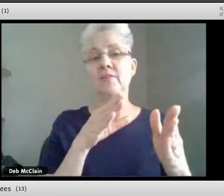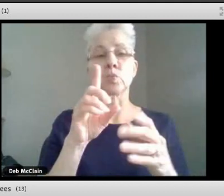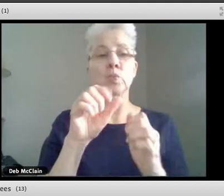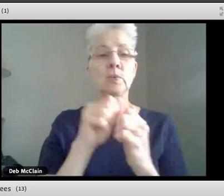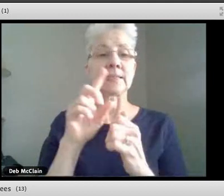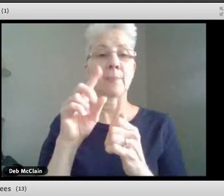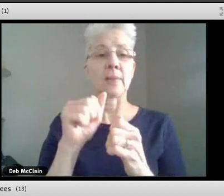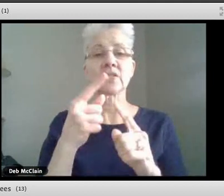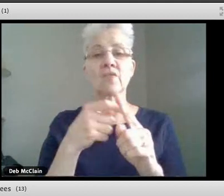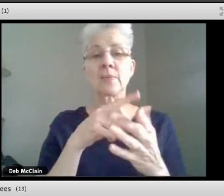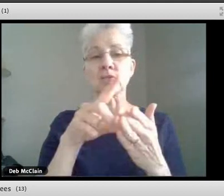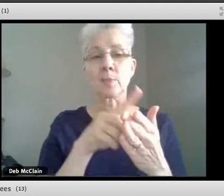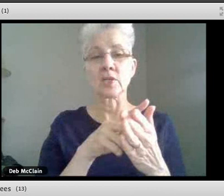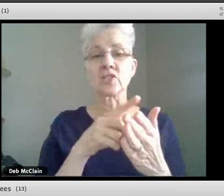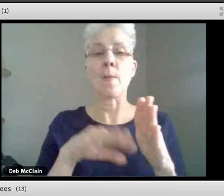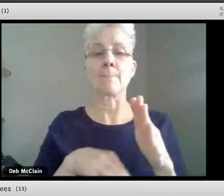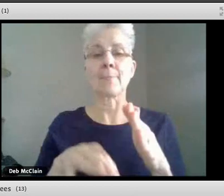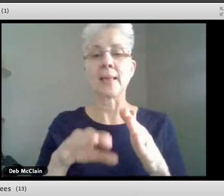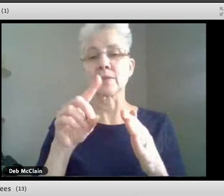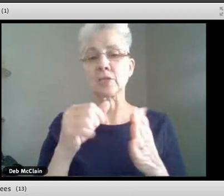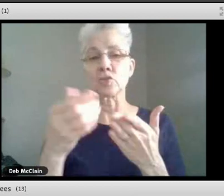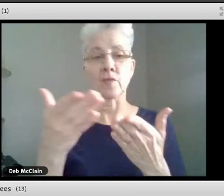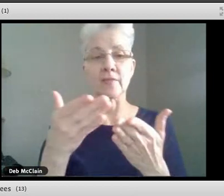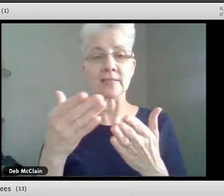and activities provided by state and local government.